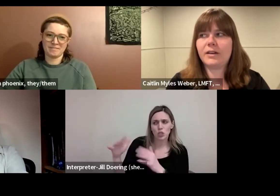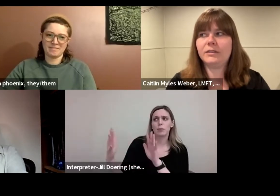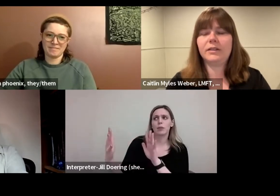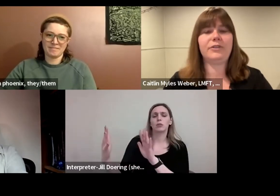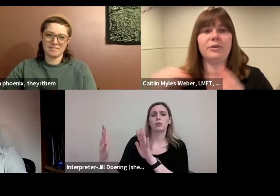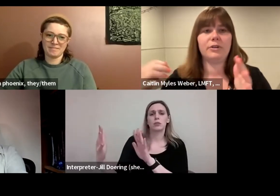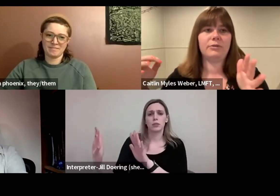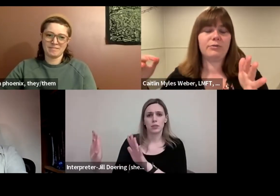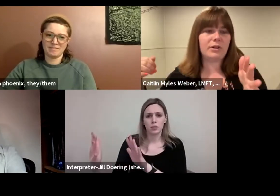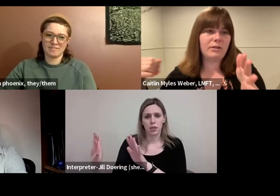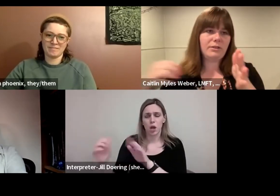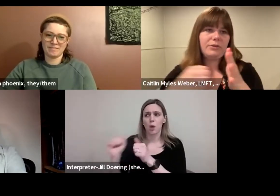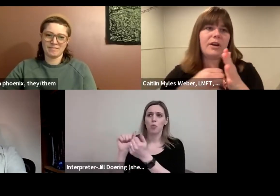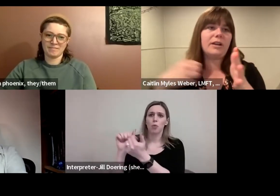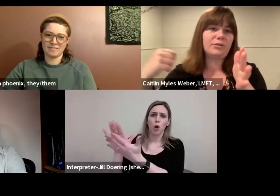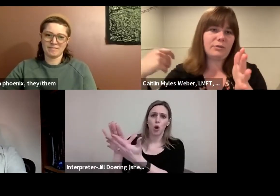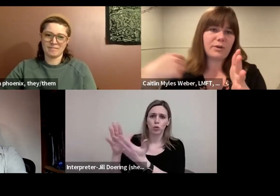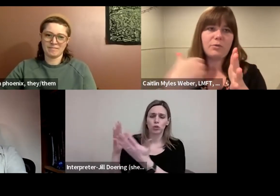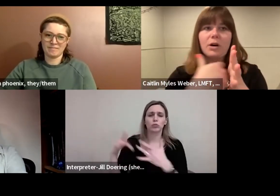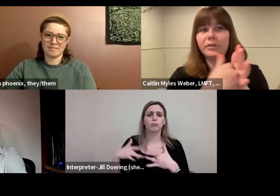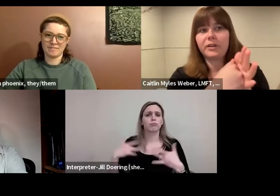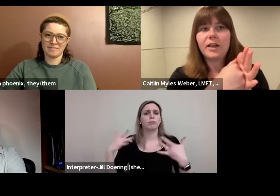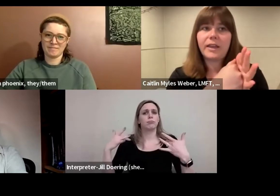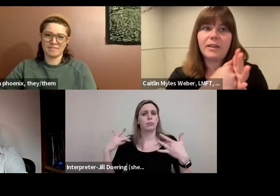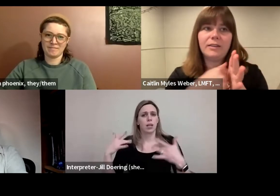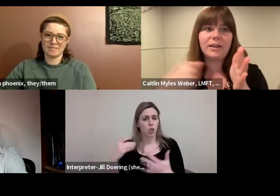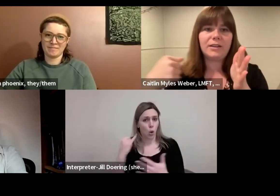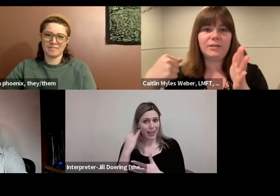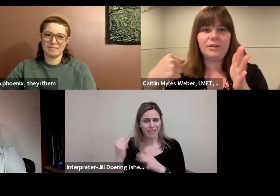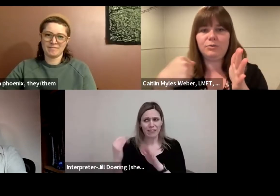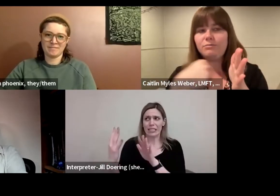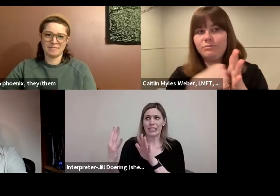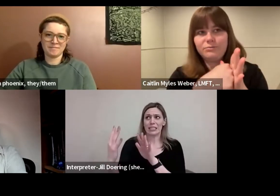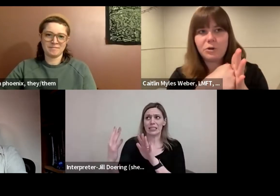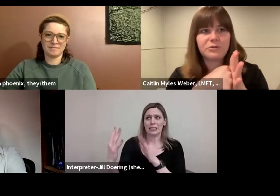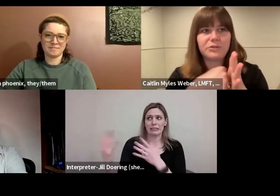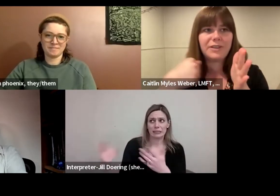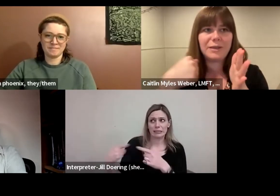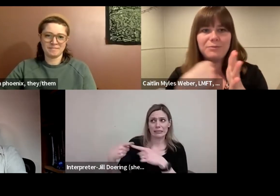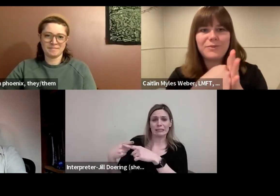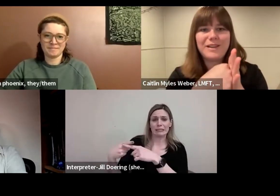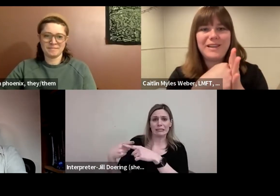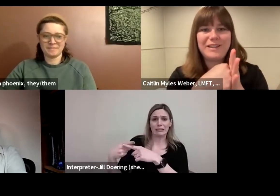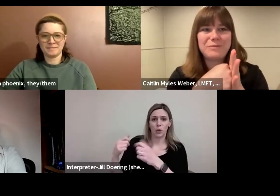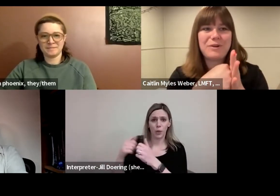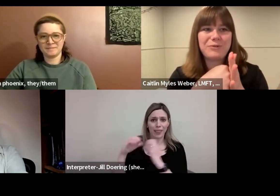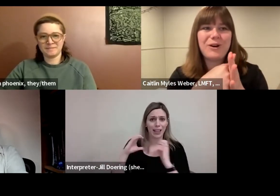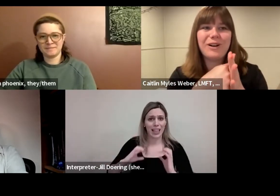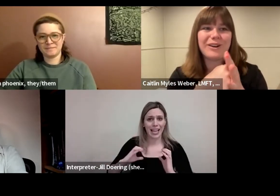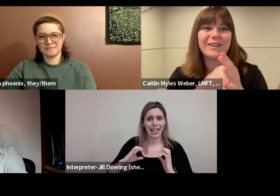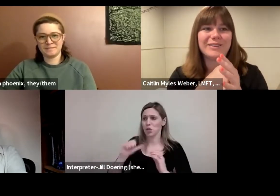that if you're running into a brick wall with a client, like you don't just keep hitting the brick wall, right?